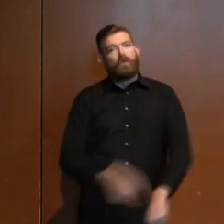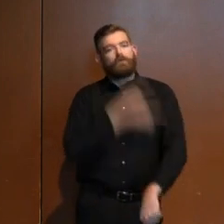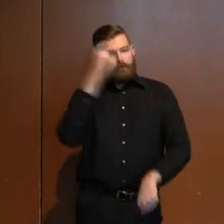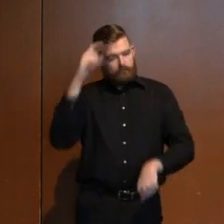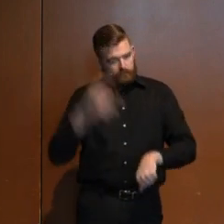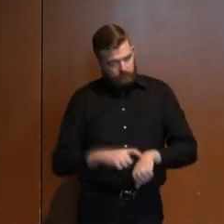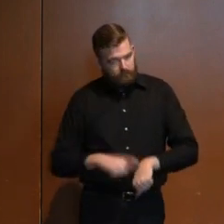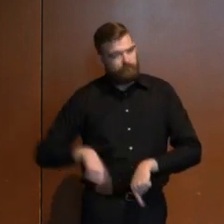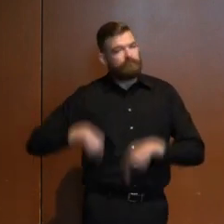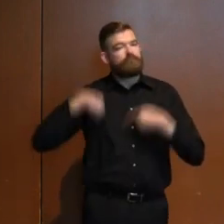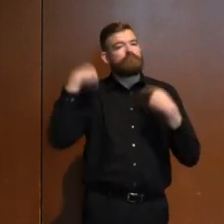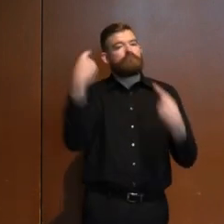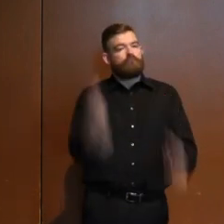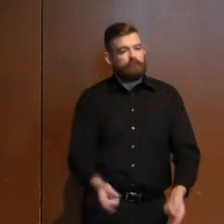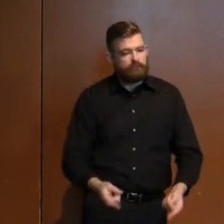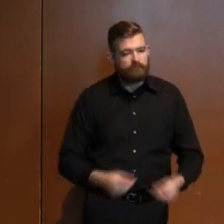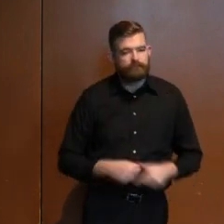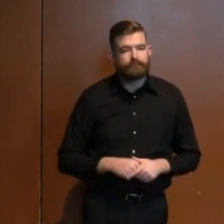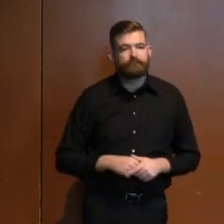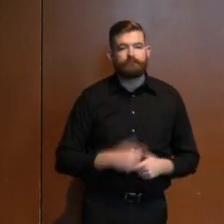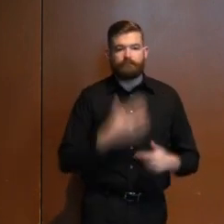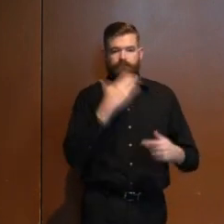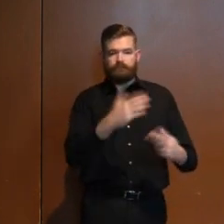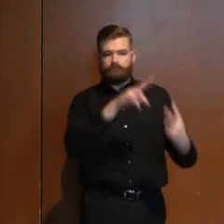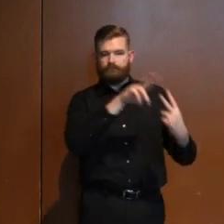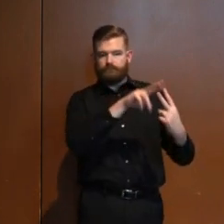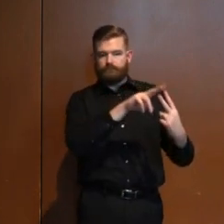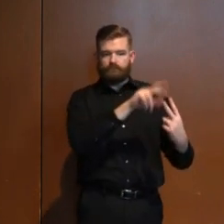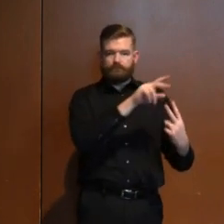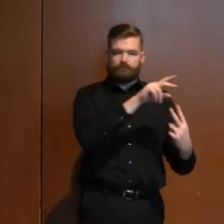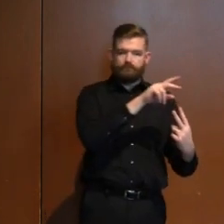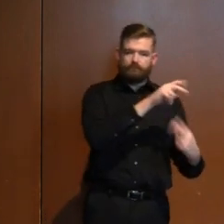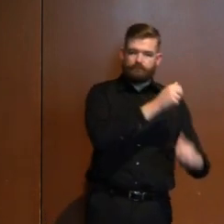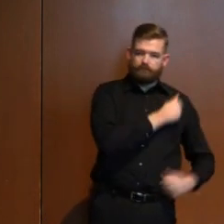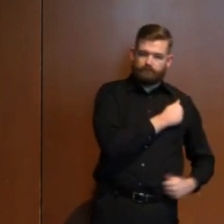SAY ARMY CORP. OF ENGINEERS WITHOUT FEMA. THEY'RE A TANDEM 1-2 PARTNER